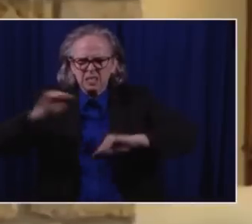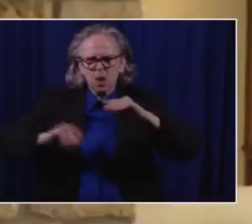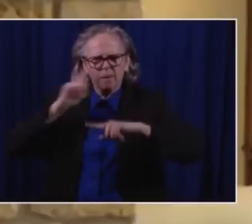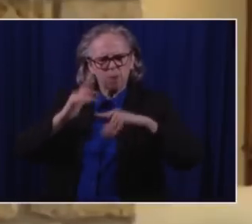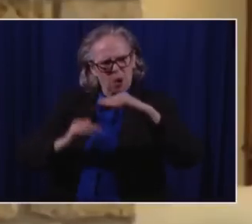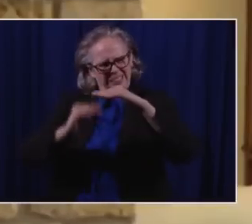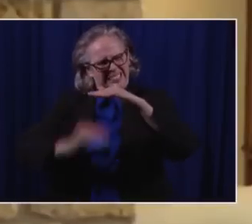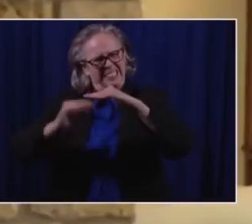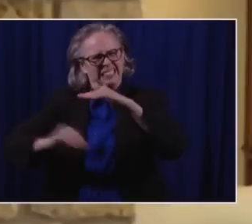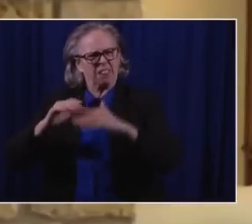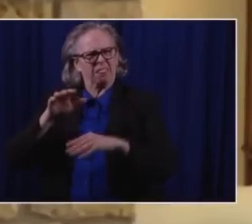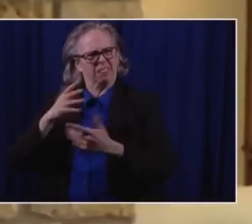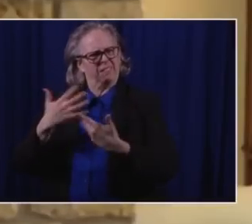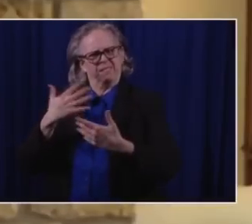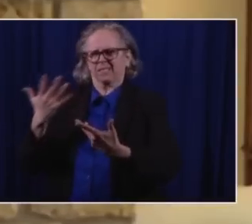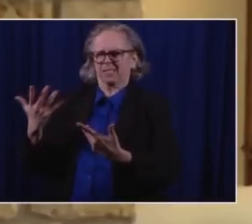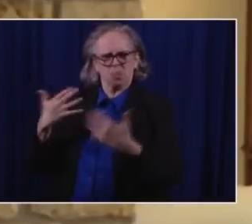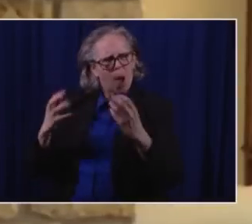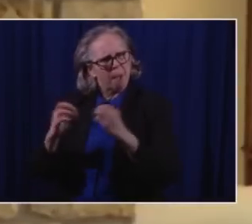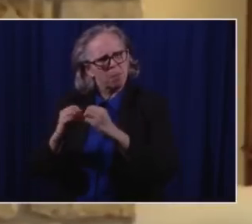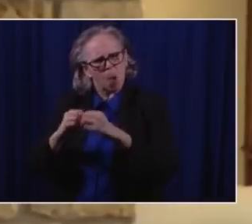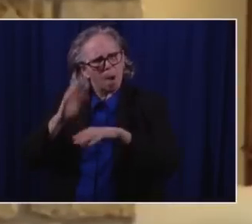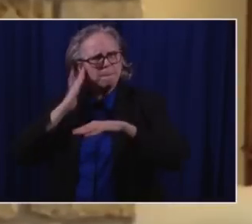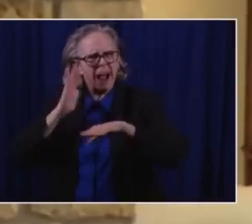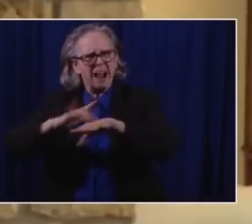and it's part of what we are